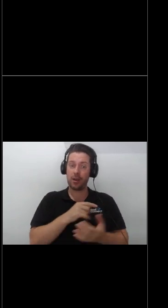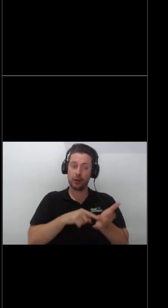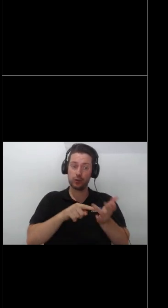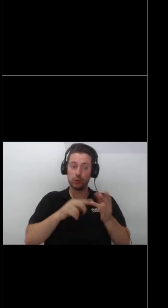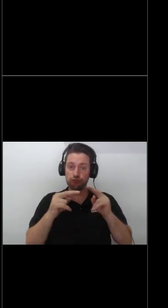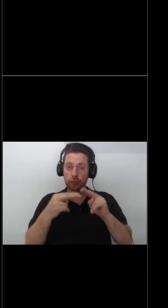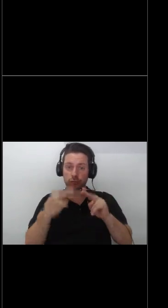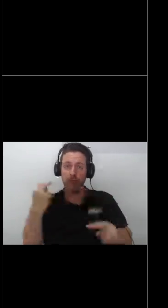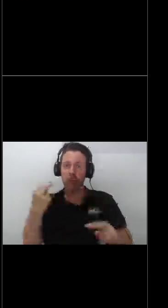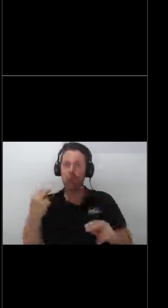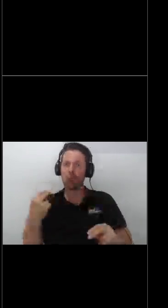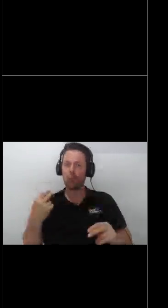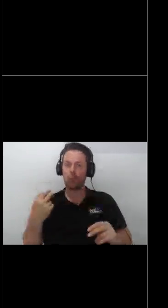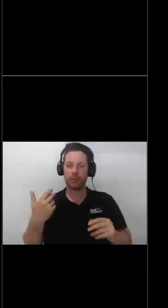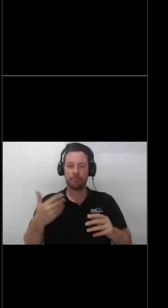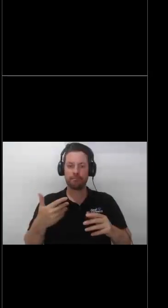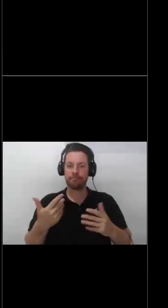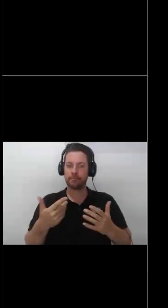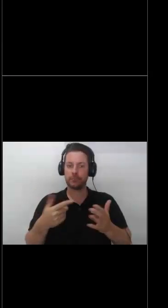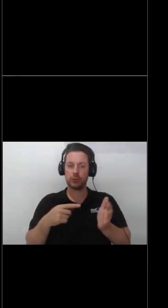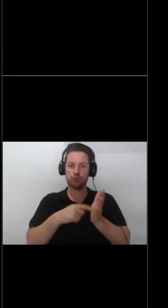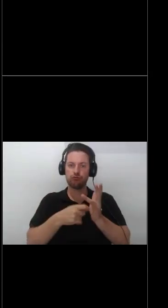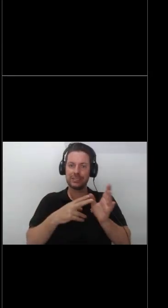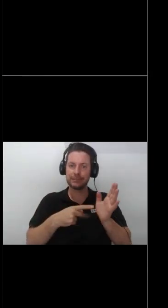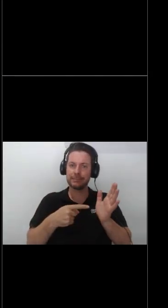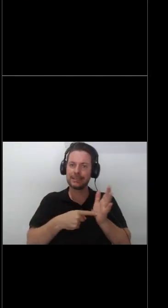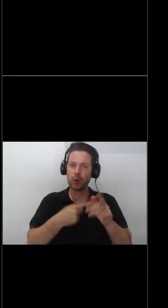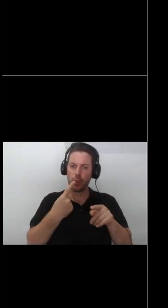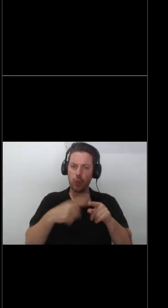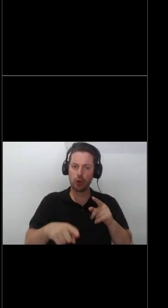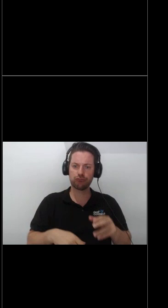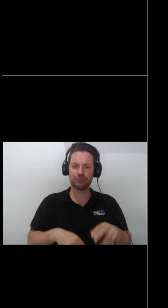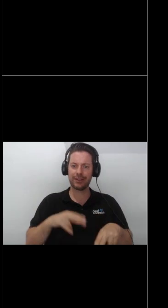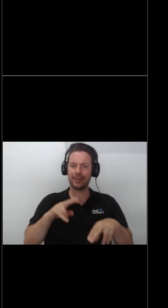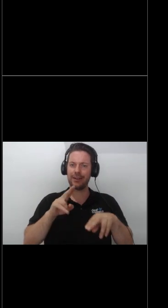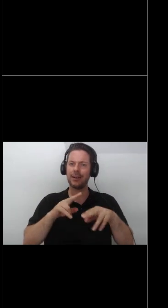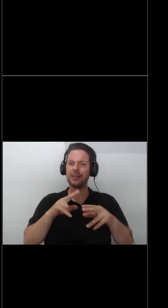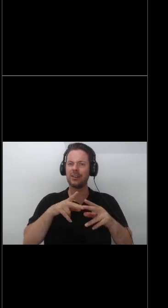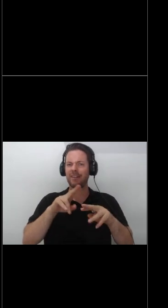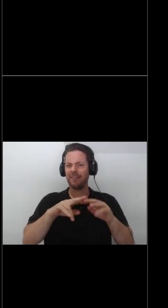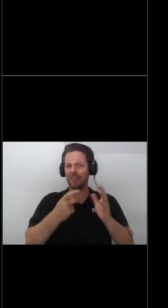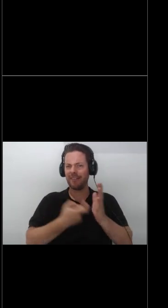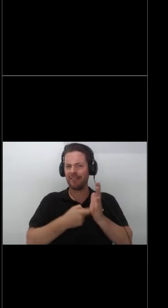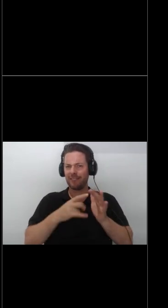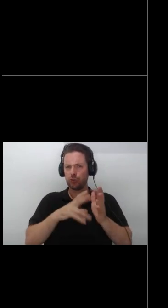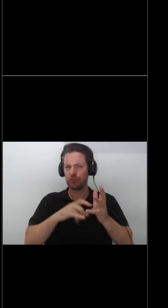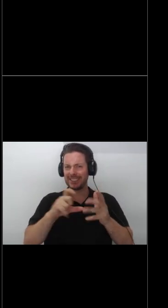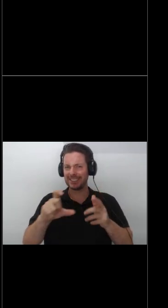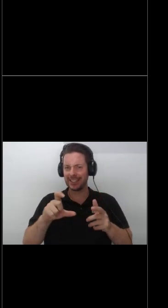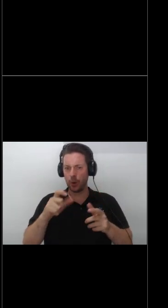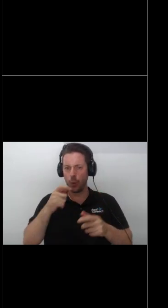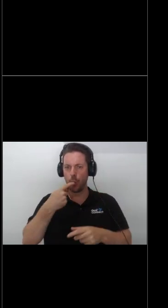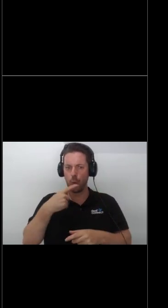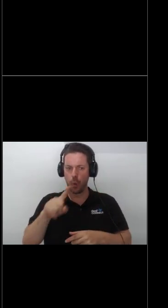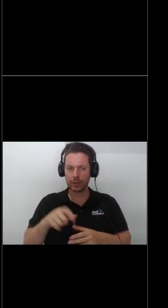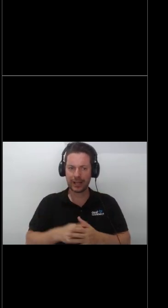such as treatment authorities, forensic orders and support orders. It does fitness for trial reviews